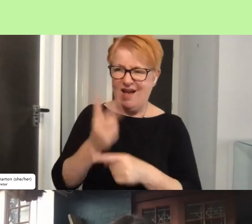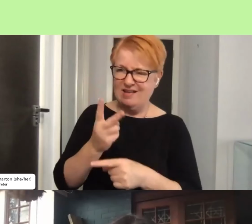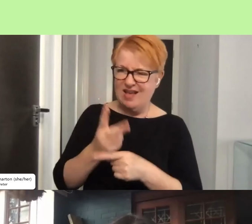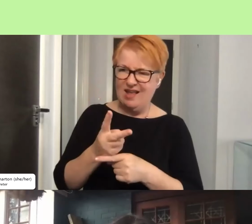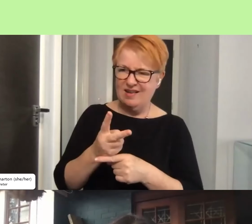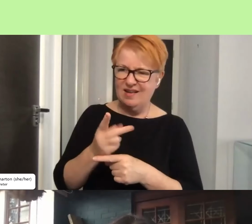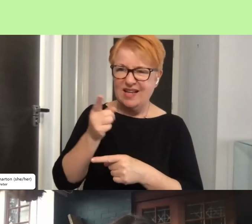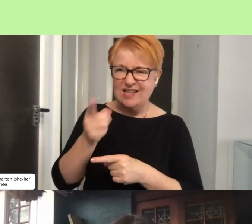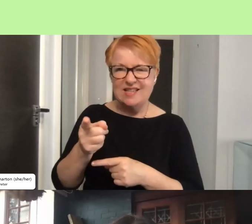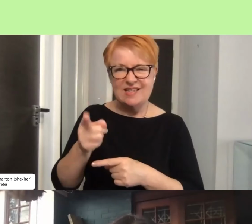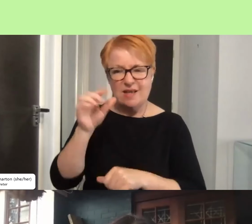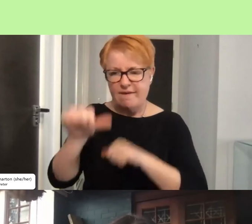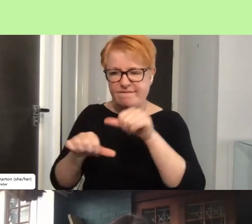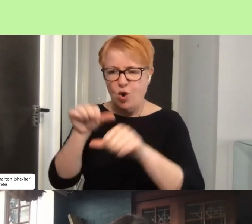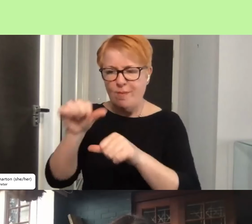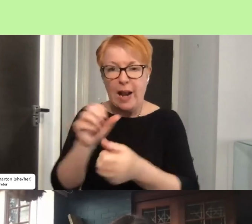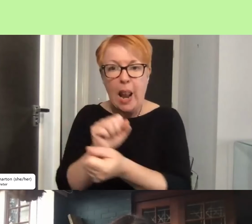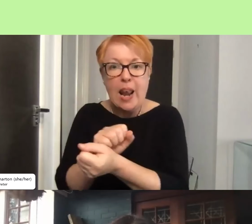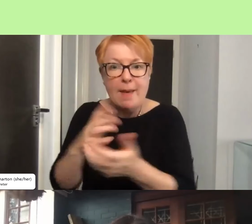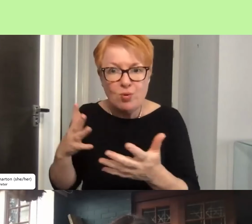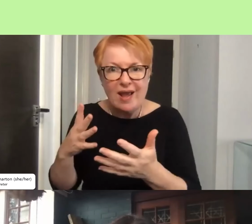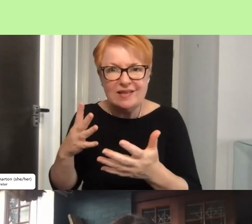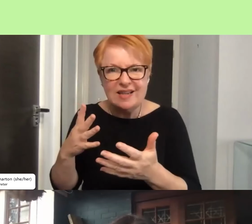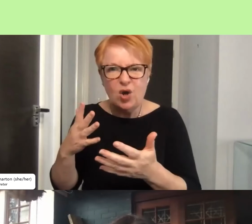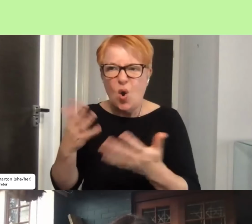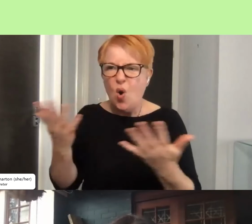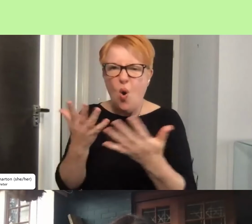Or is this actually becoming even slower machine?